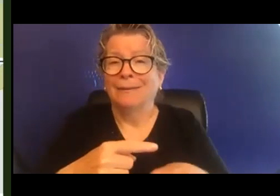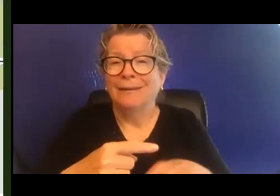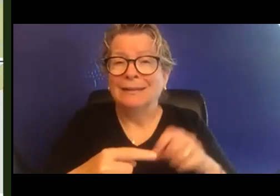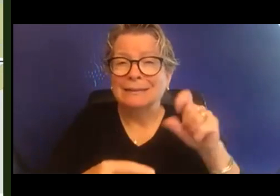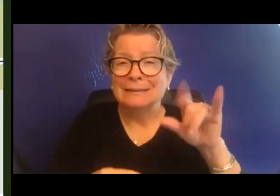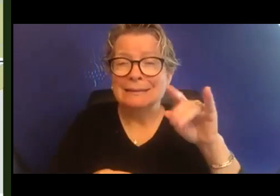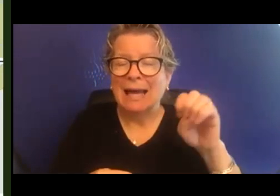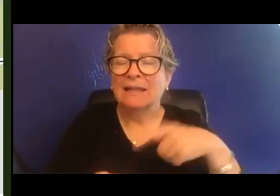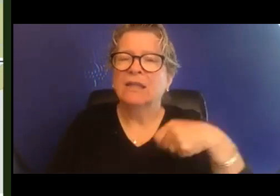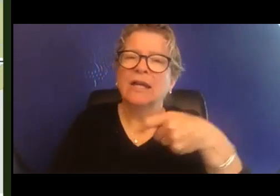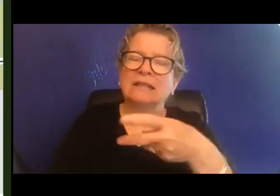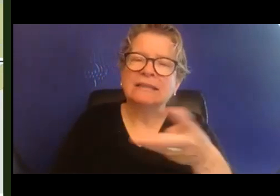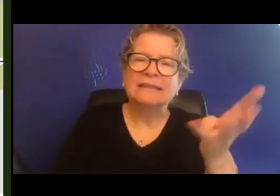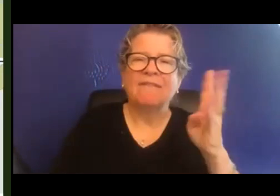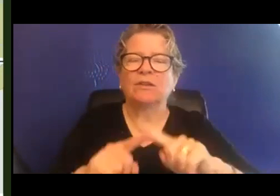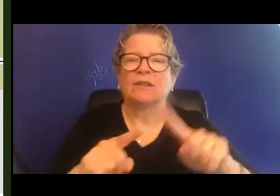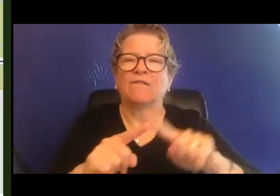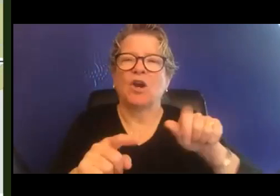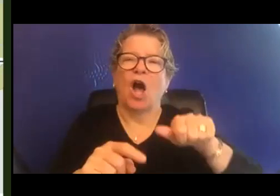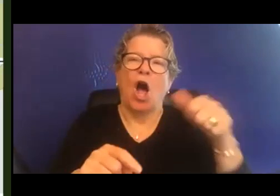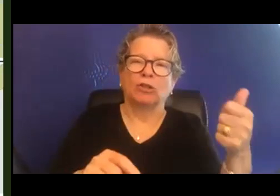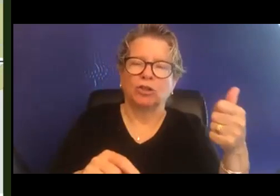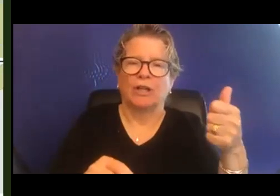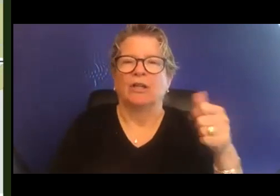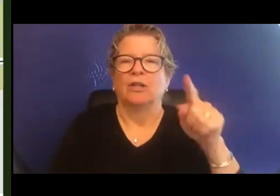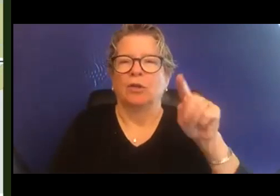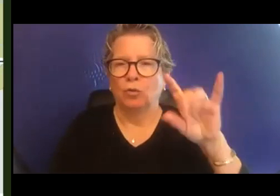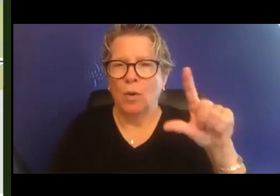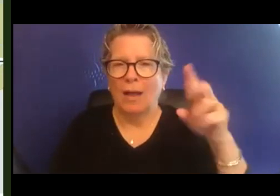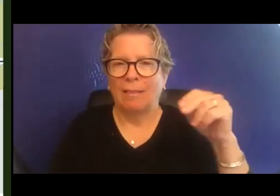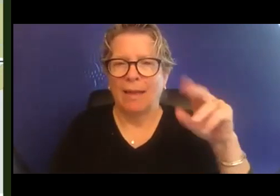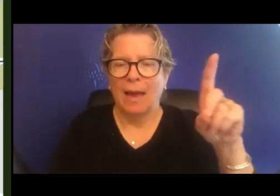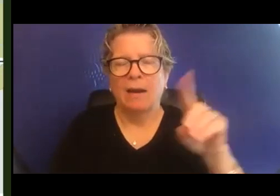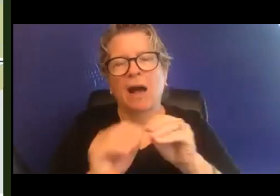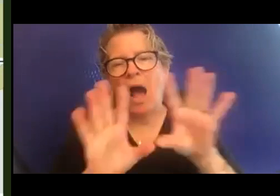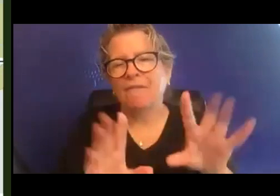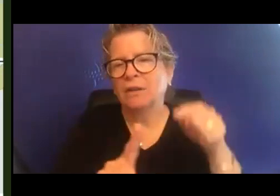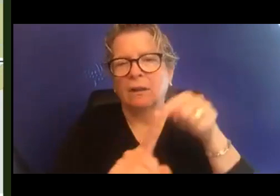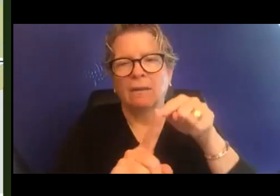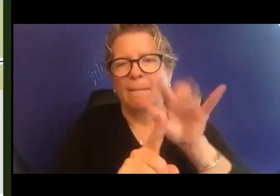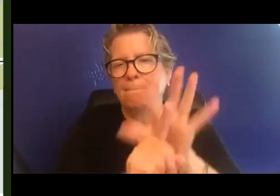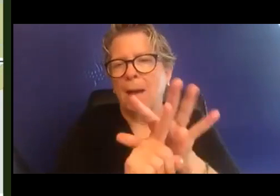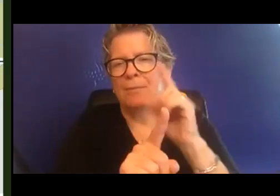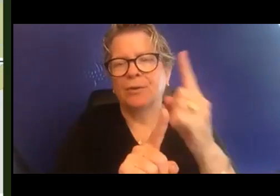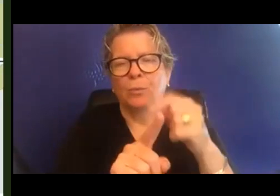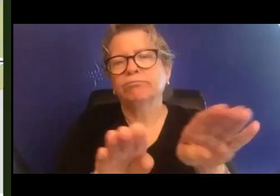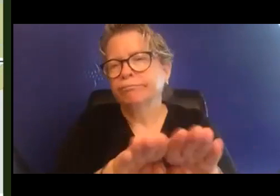So there are several alternate trailheads now, obviously this one is big and popular.